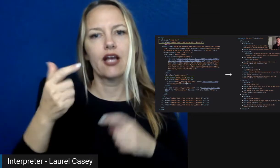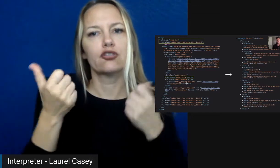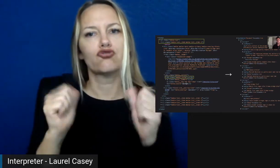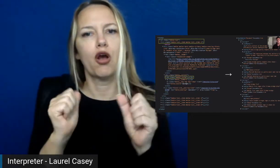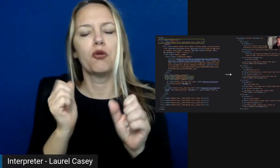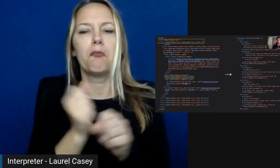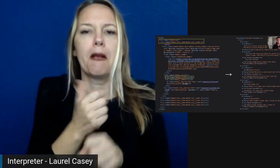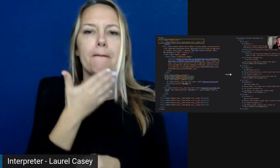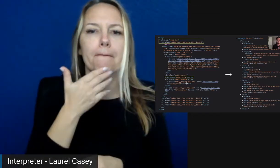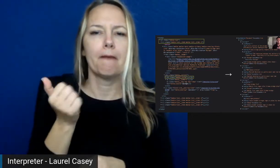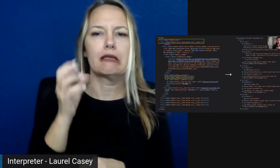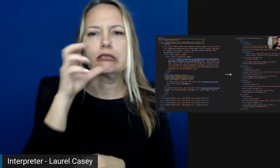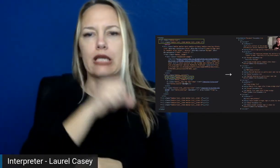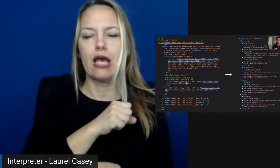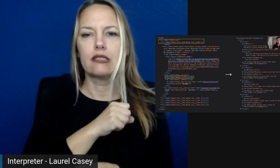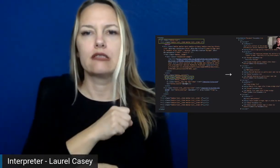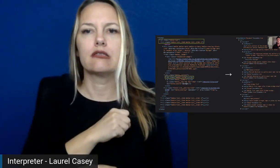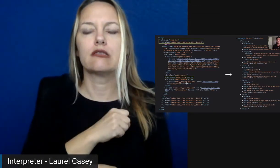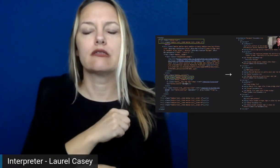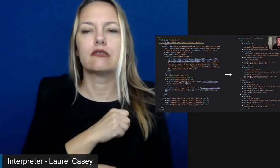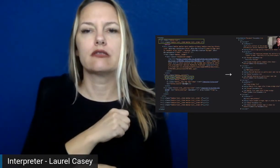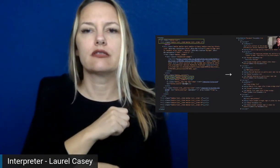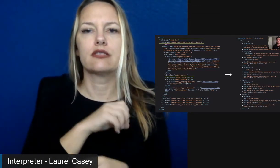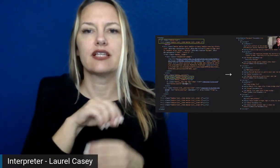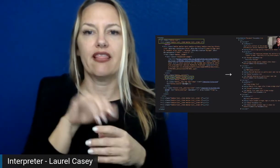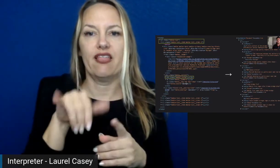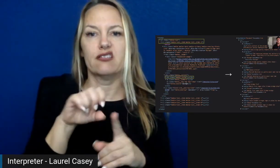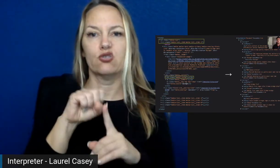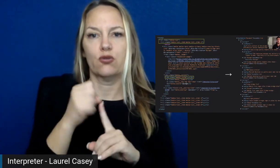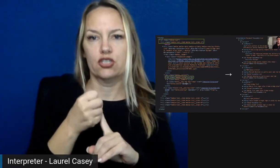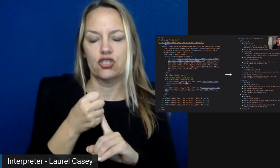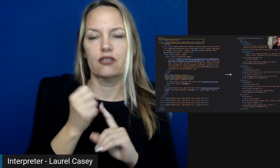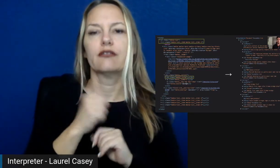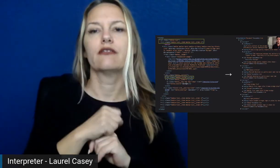in the given situation, and for the given piece of information